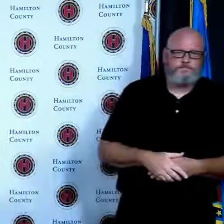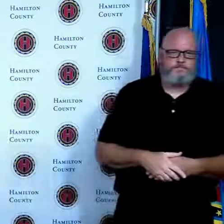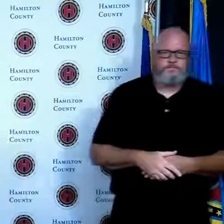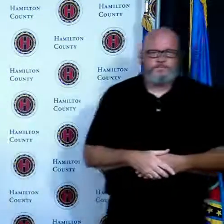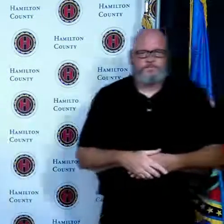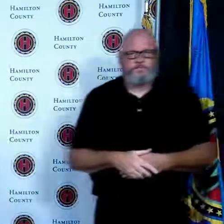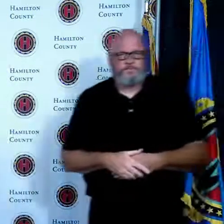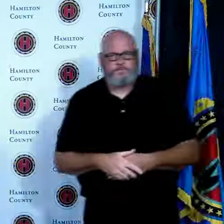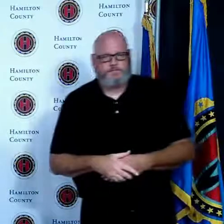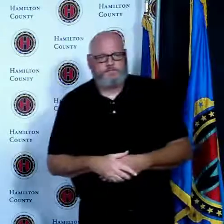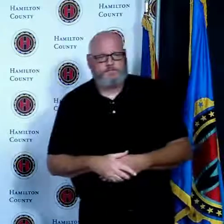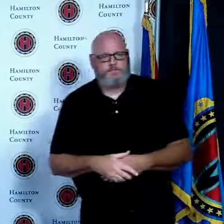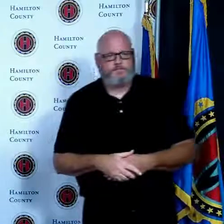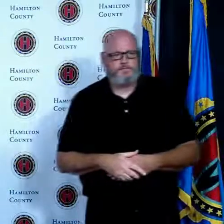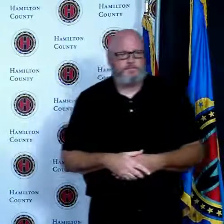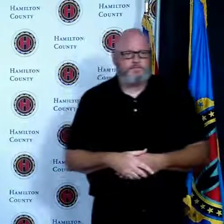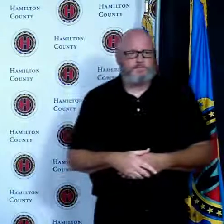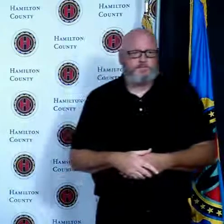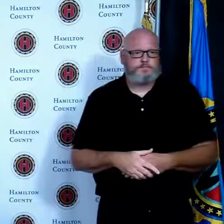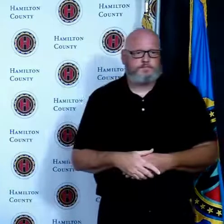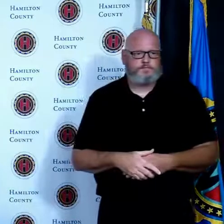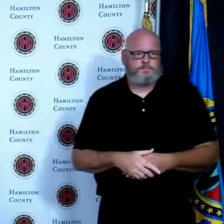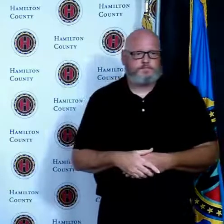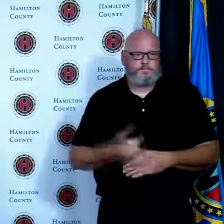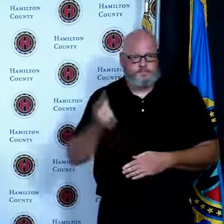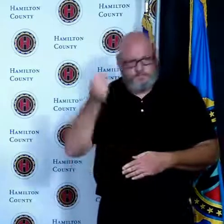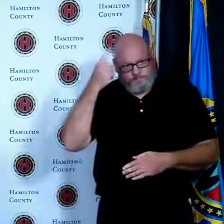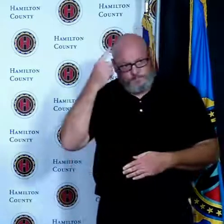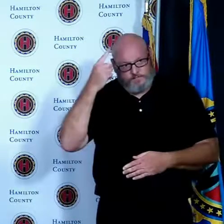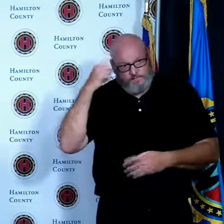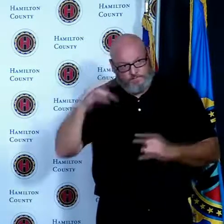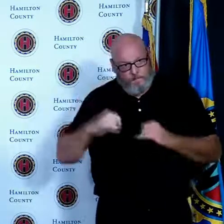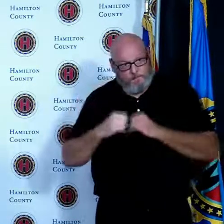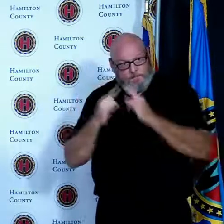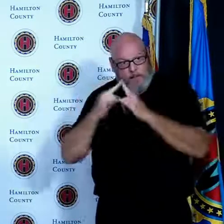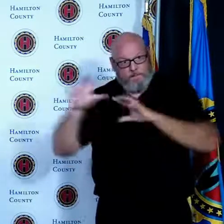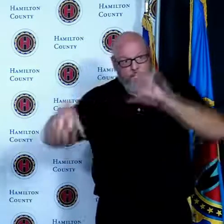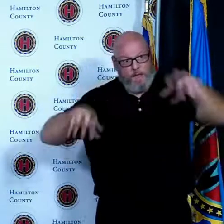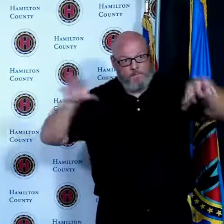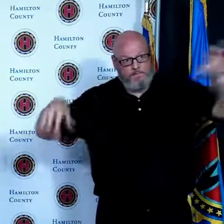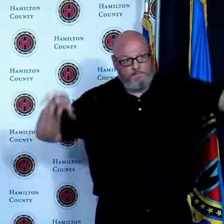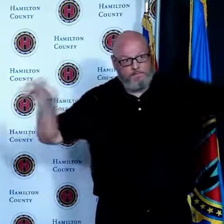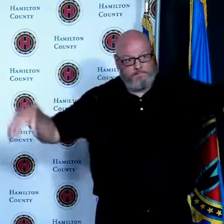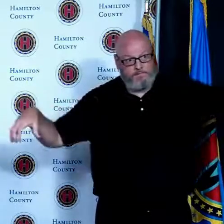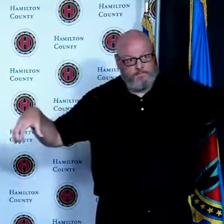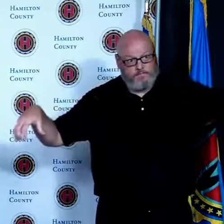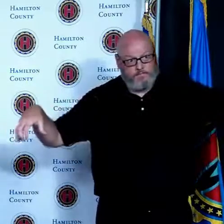certainly so with regards to the pop-up sites we have worked with our partner the National Guard to make sure that they are shifting